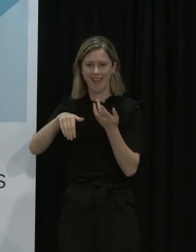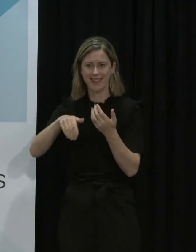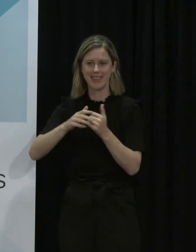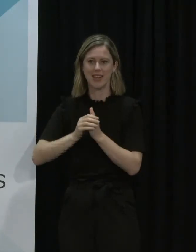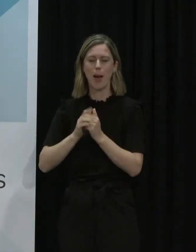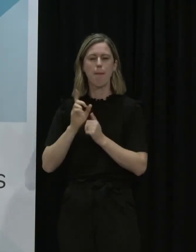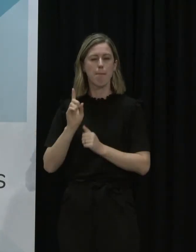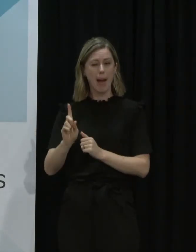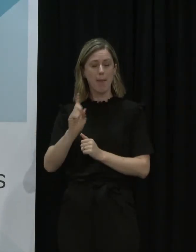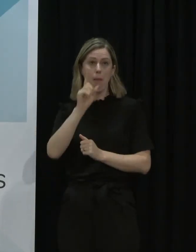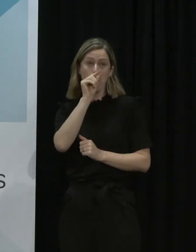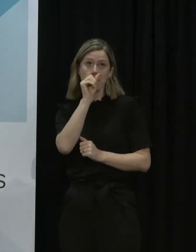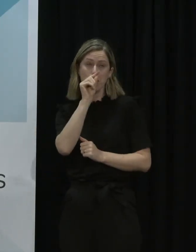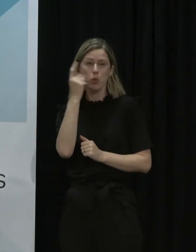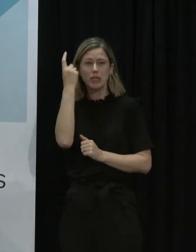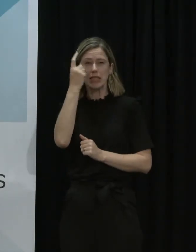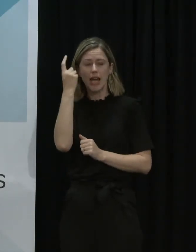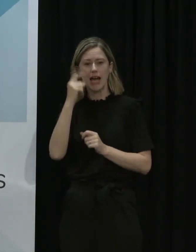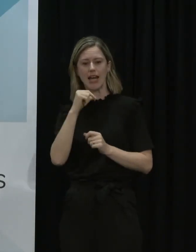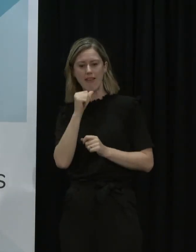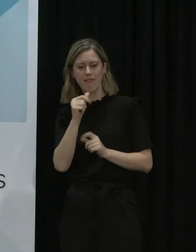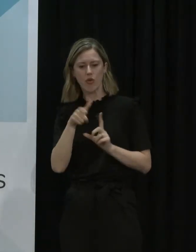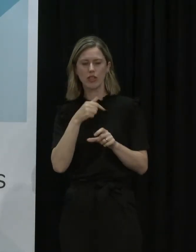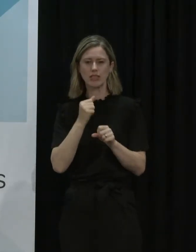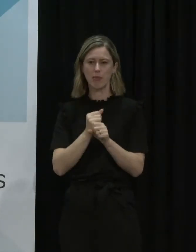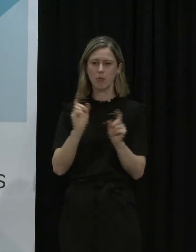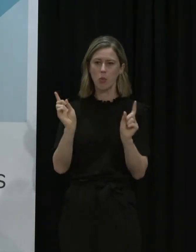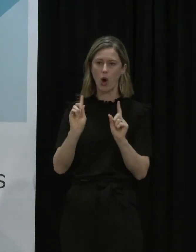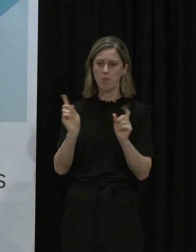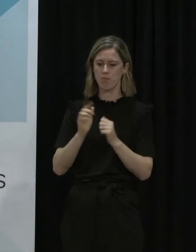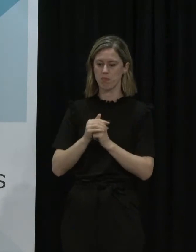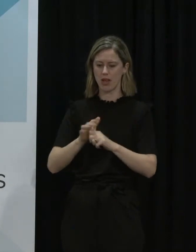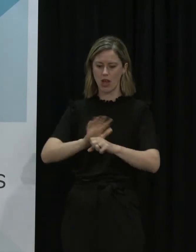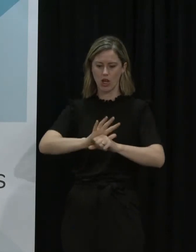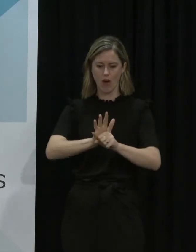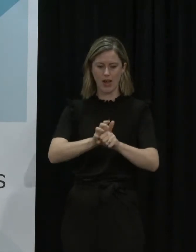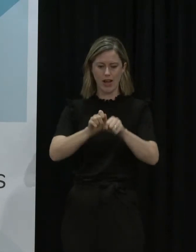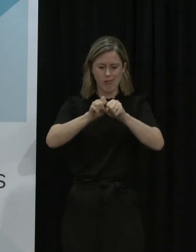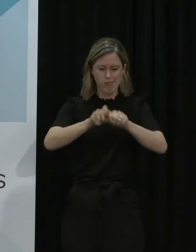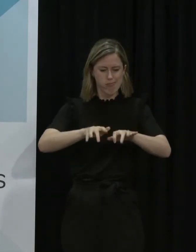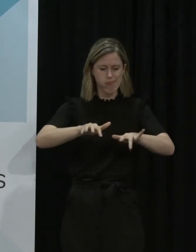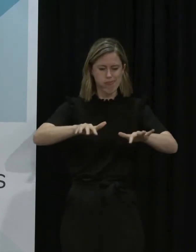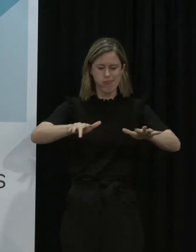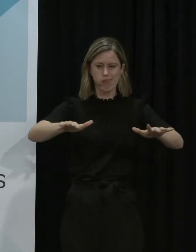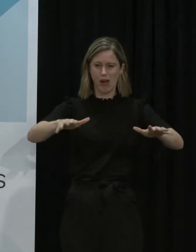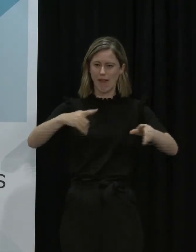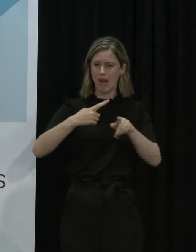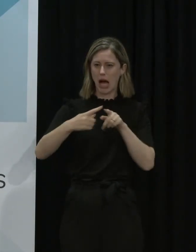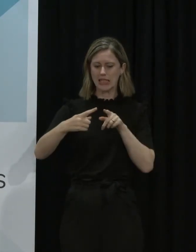be likely. Because, of course, vaccination rates won't go backwards. But the thing that